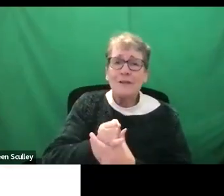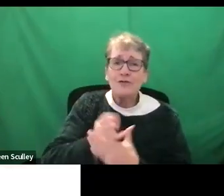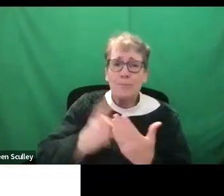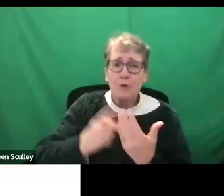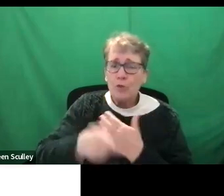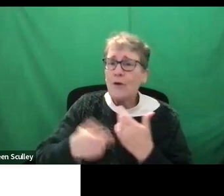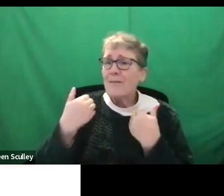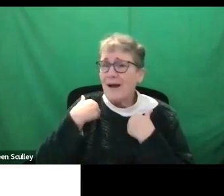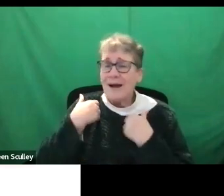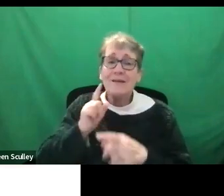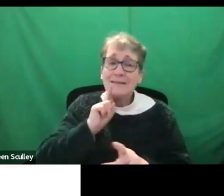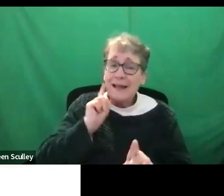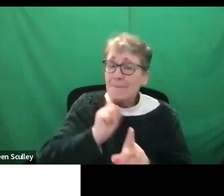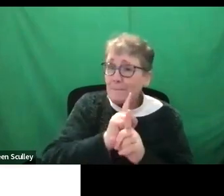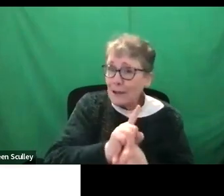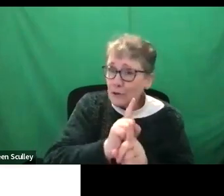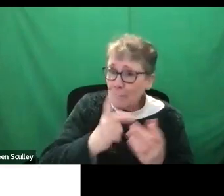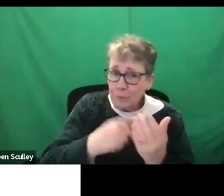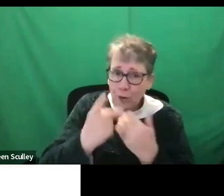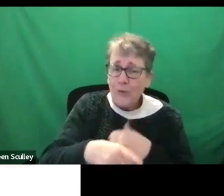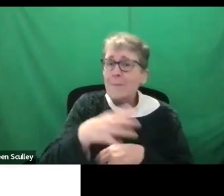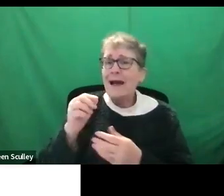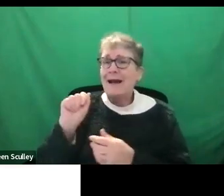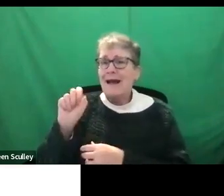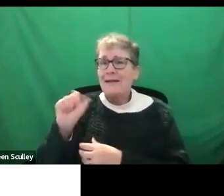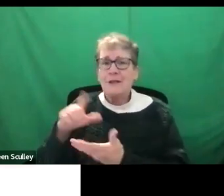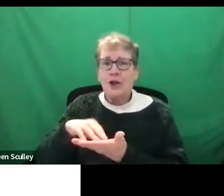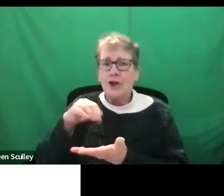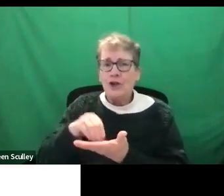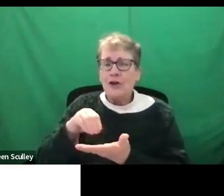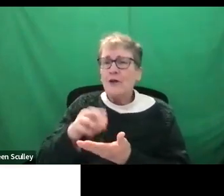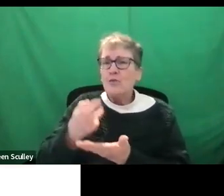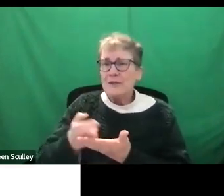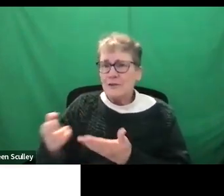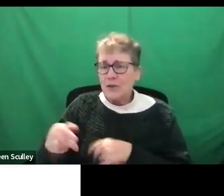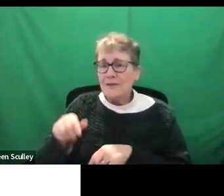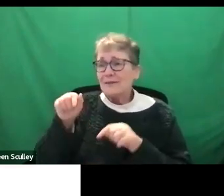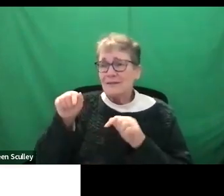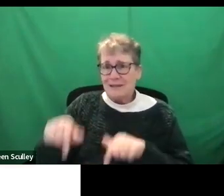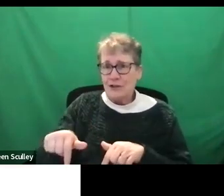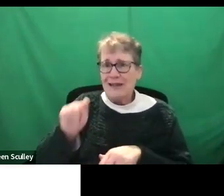A couple of key resources for families that you should know is that Deaf mentorship program is an early intervention program.